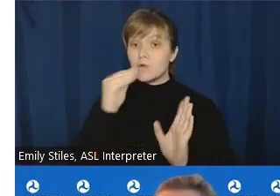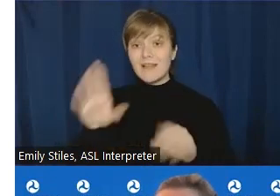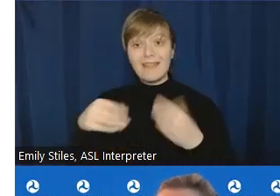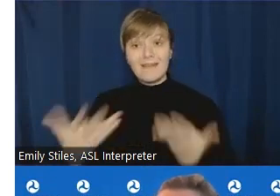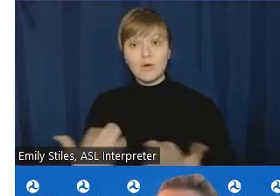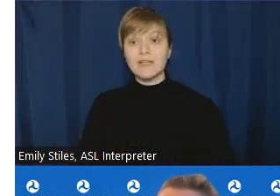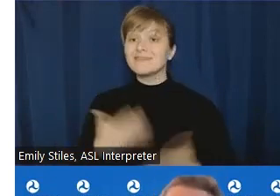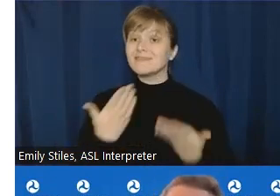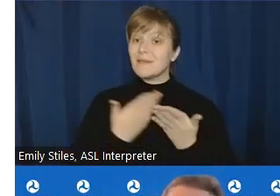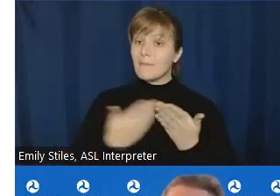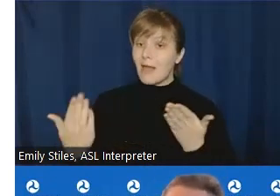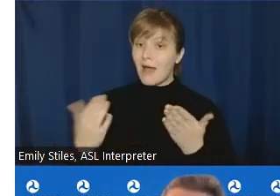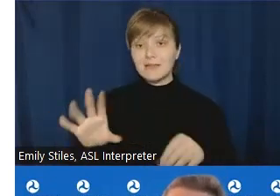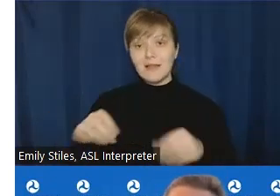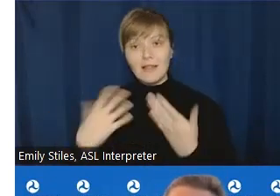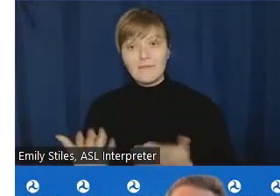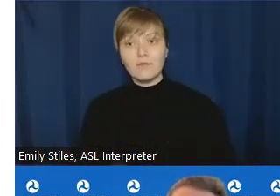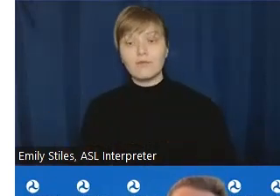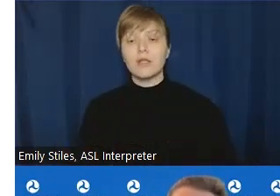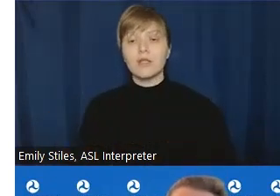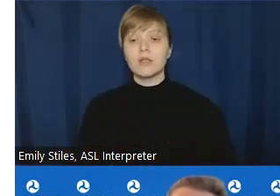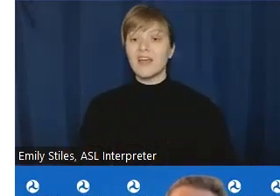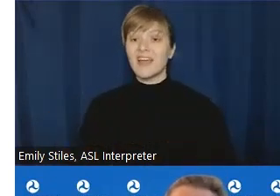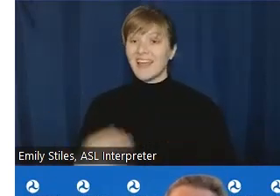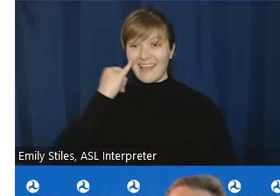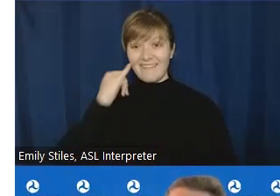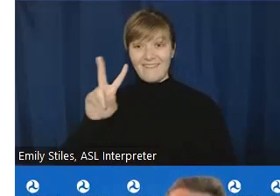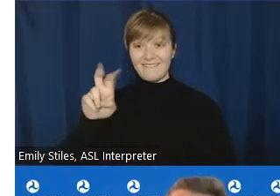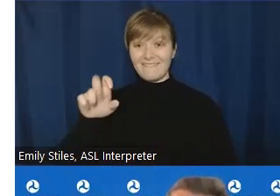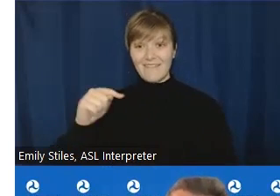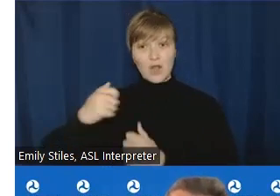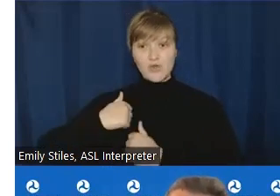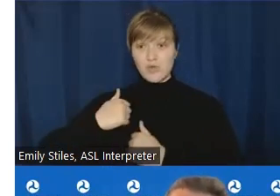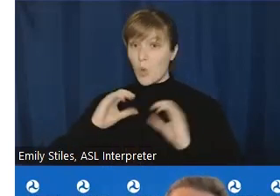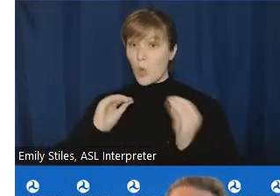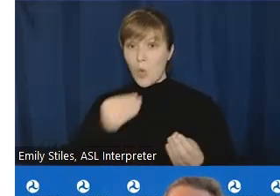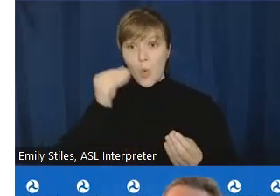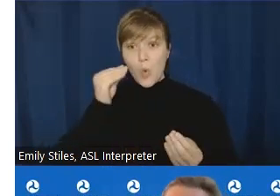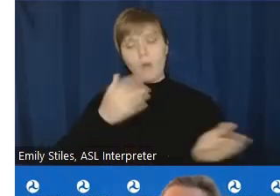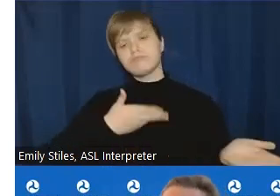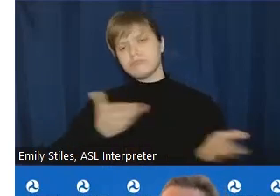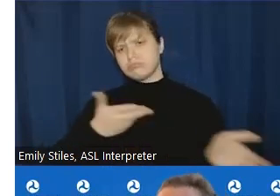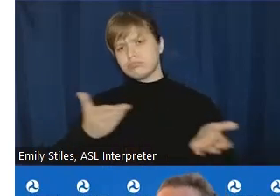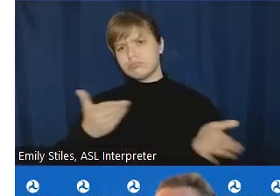transporting homeless veterans to medical care and vaccination sites, and providing internet